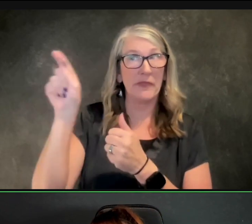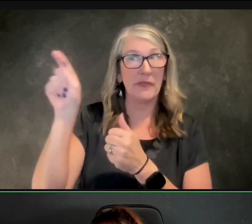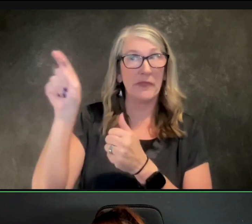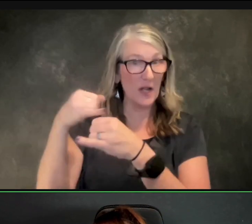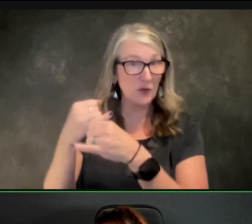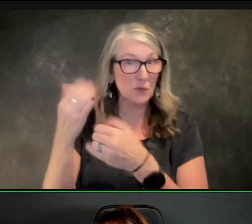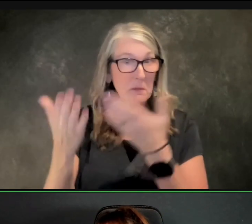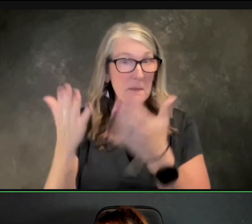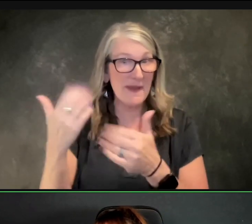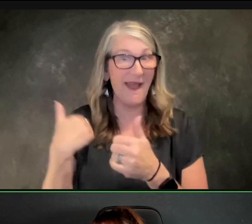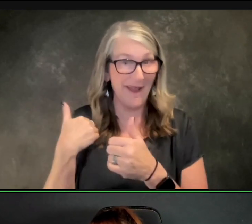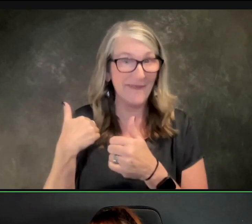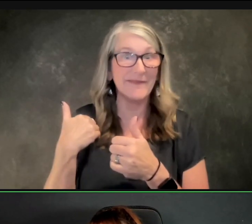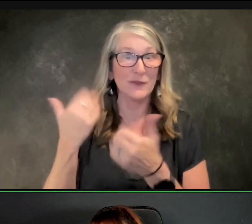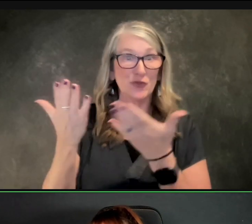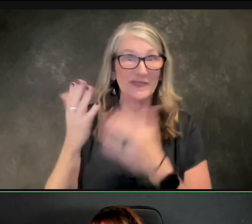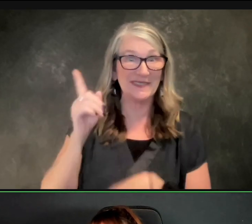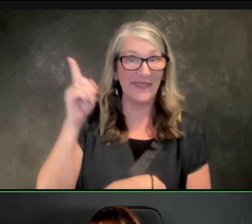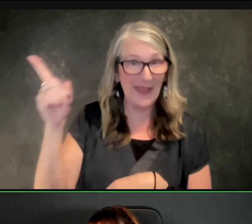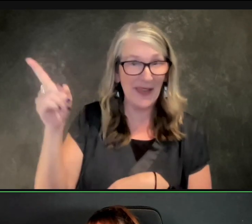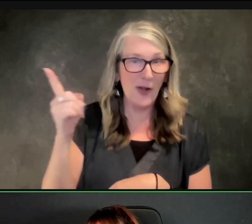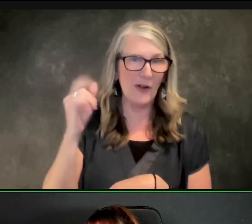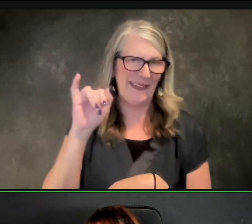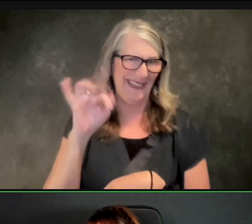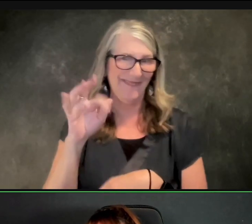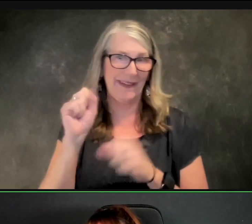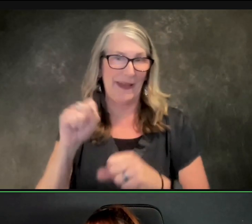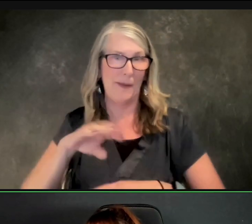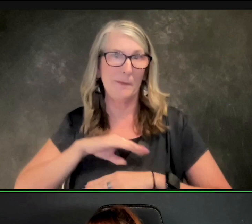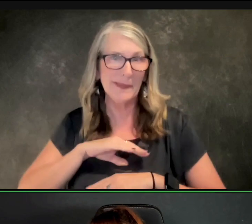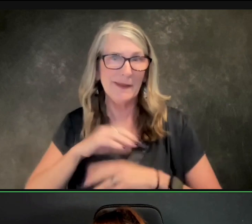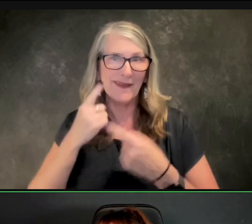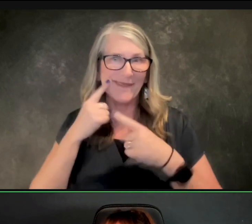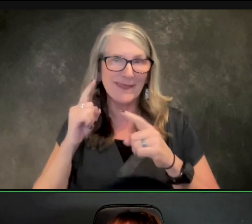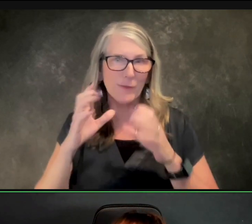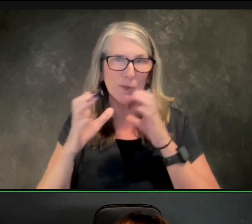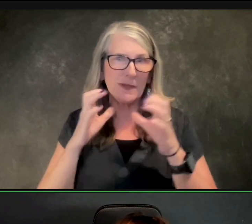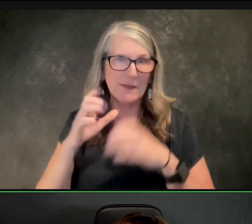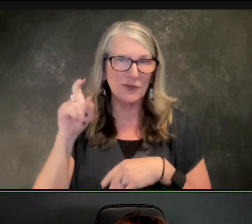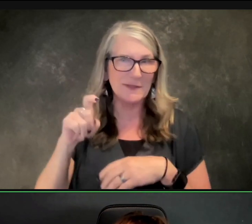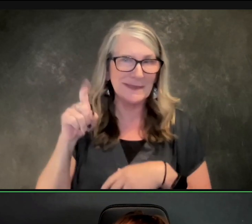Will you have an hourly staff member who goes on this internship?